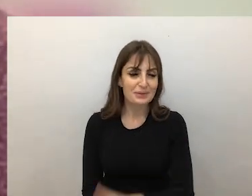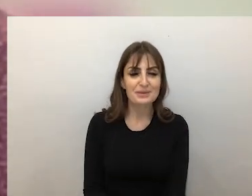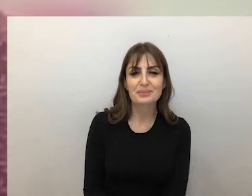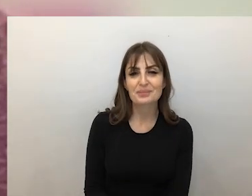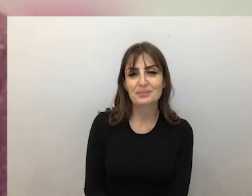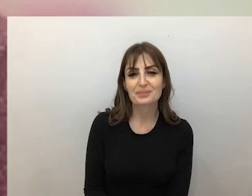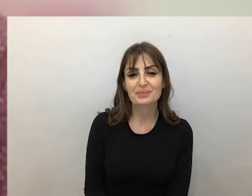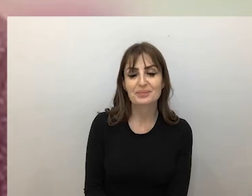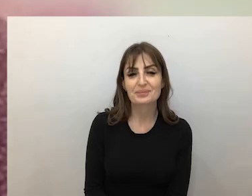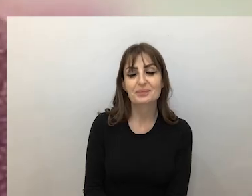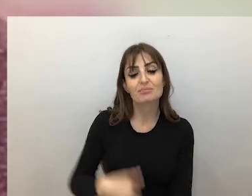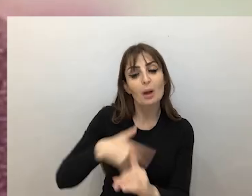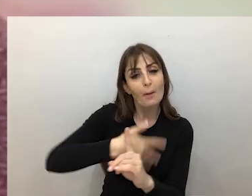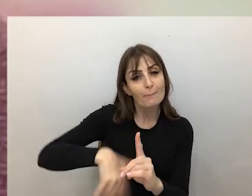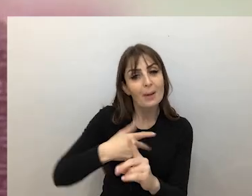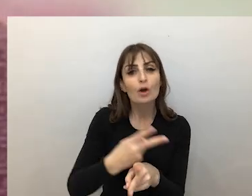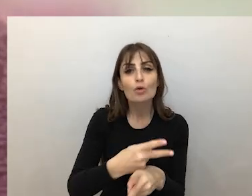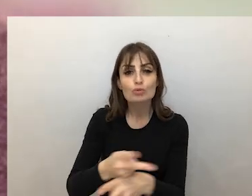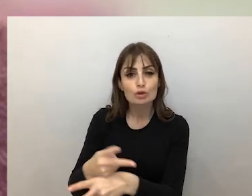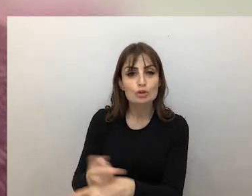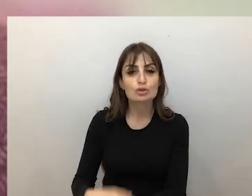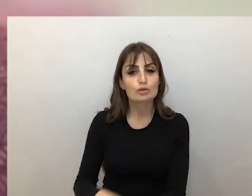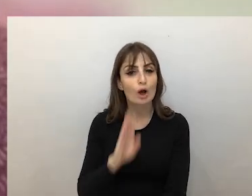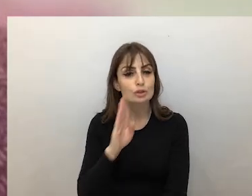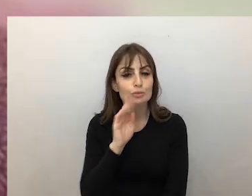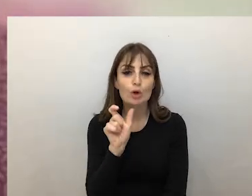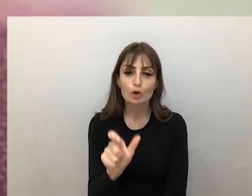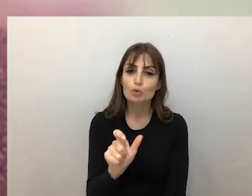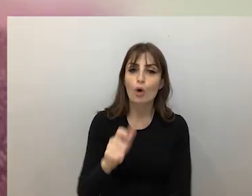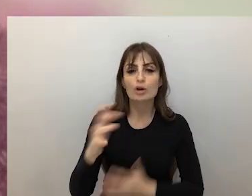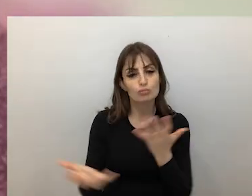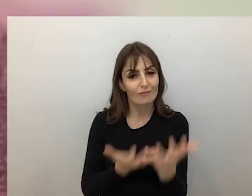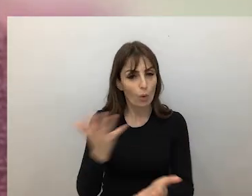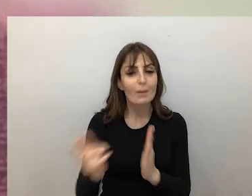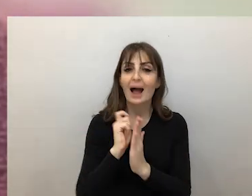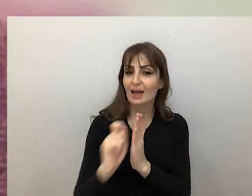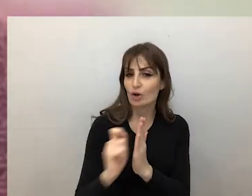I have a background as a producer, a spoken word performer and a writer and I